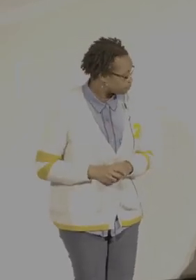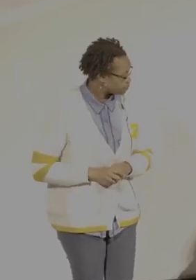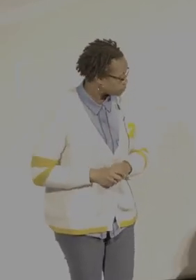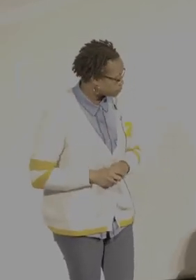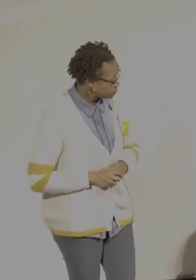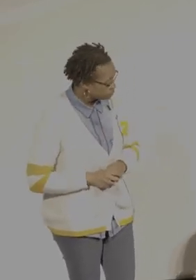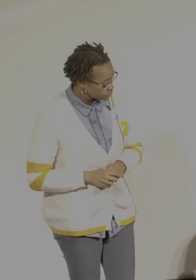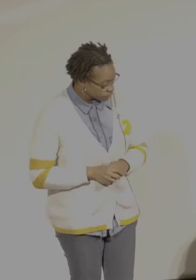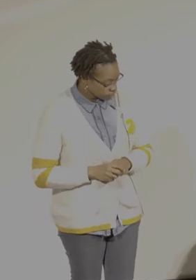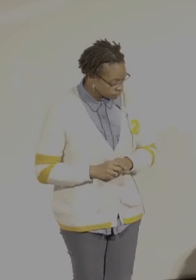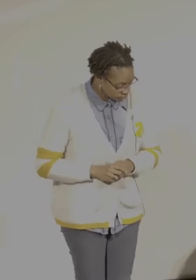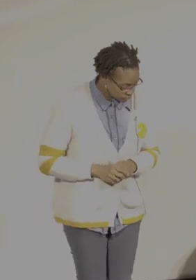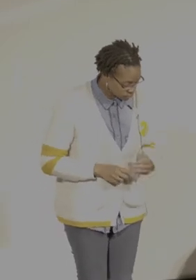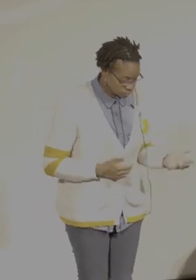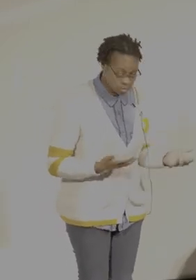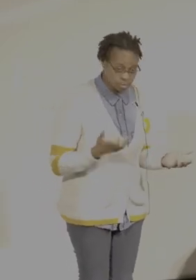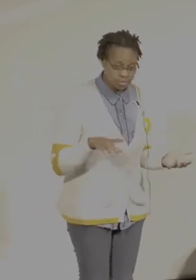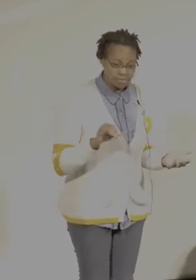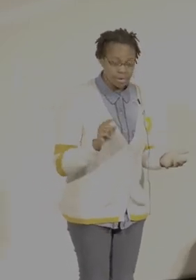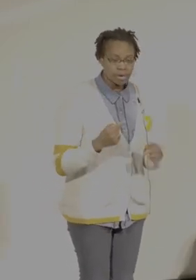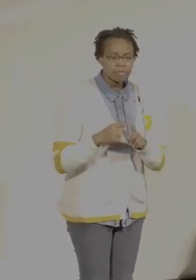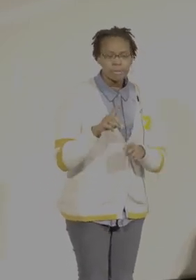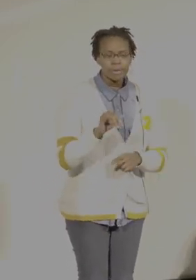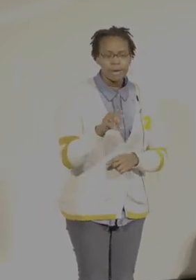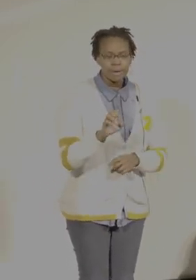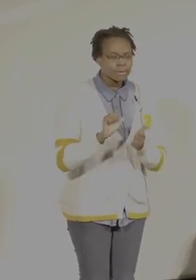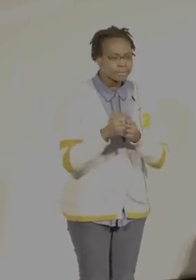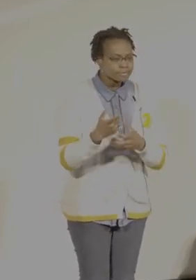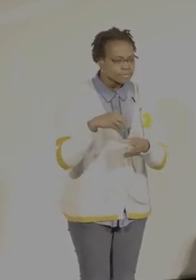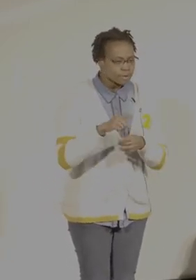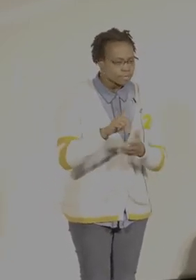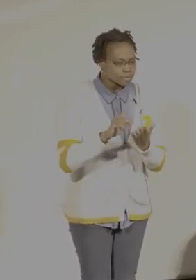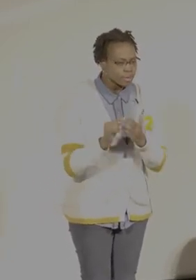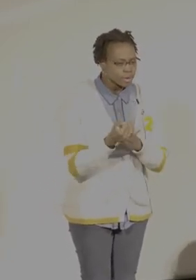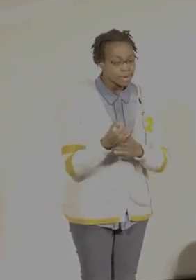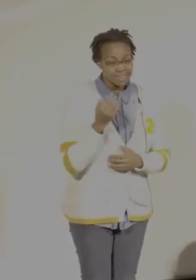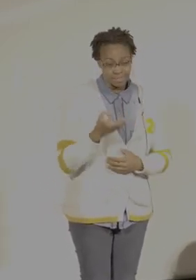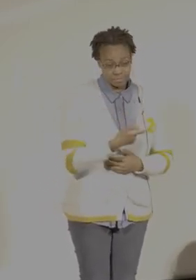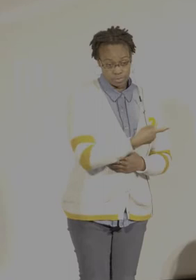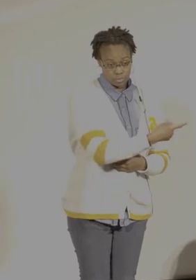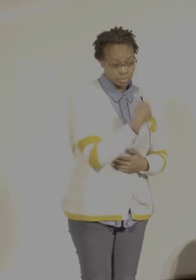I'd like to find out from you, Diane, too how you got involved in this project. And if the two of you can talk a bit